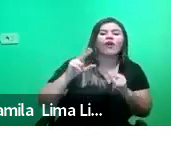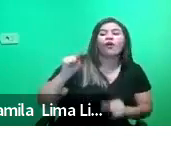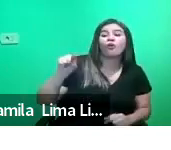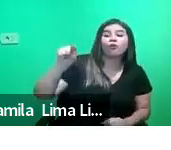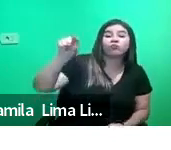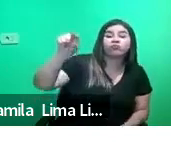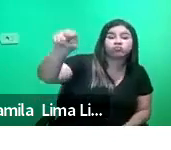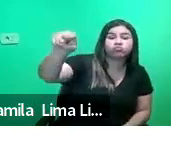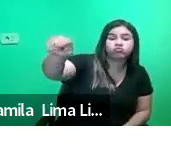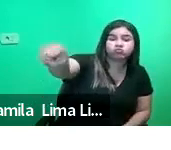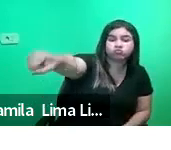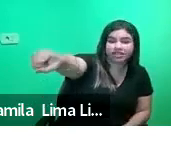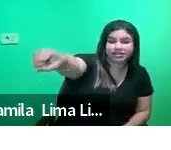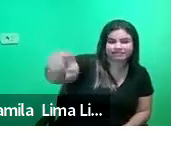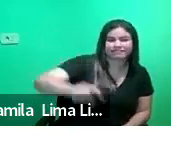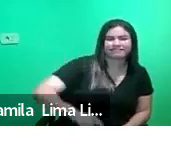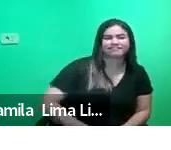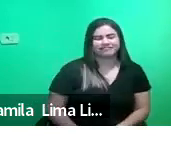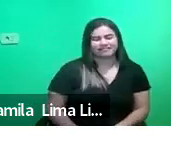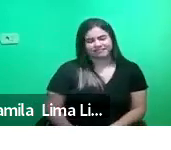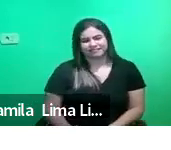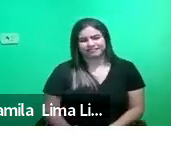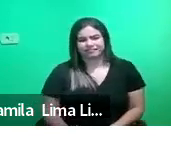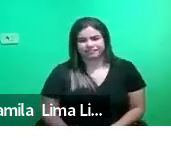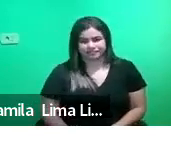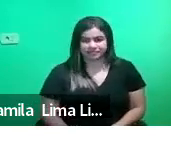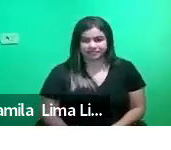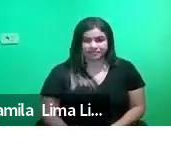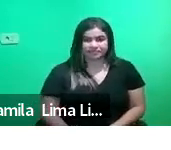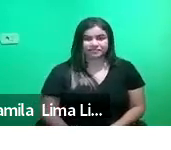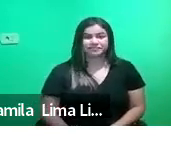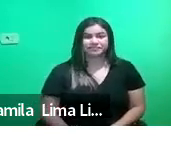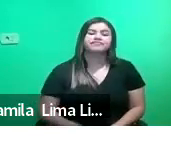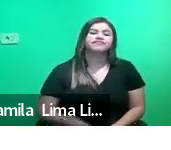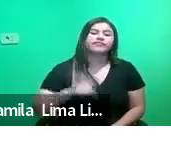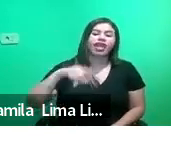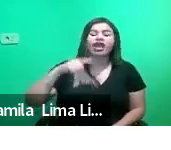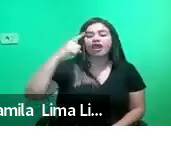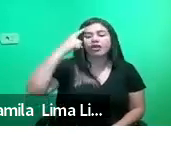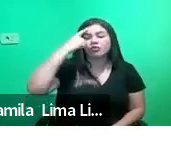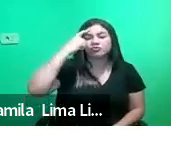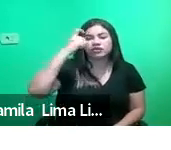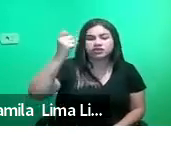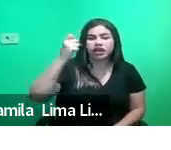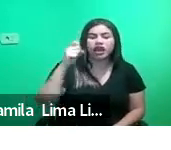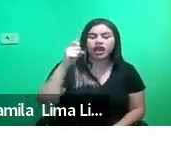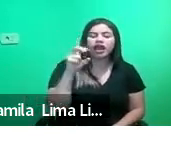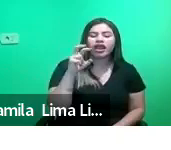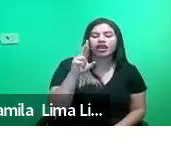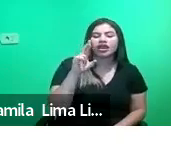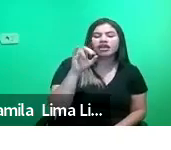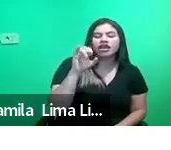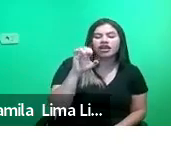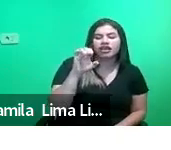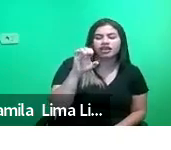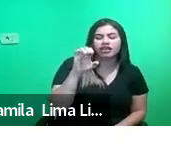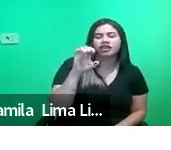Gosh! Gosh! passage web a a Galian terminology has been left out